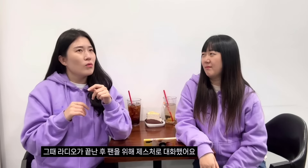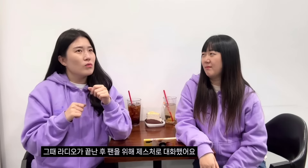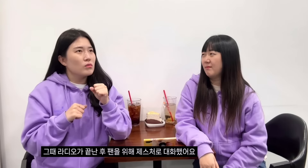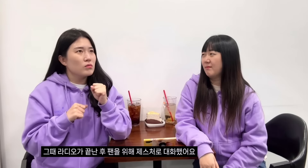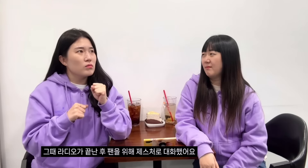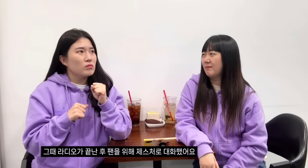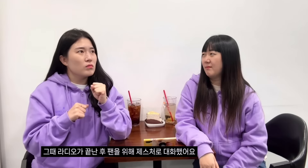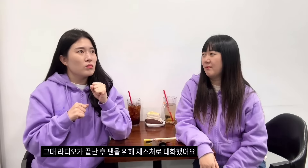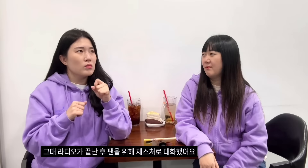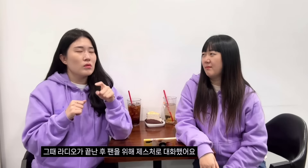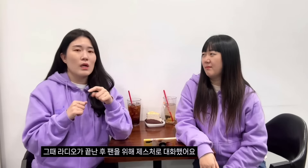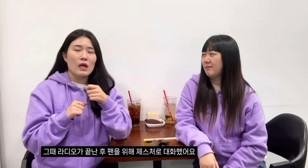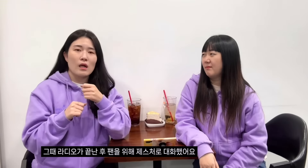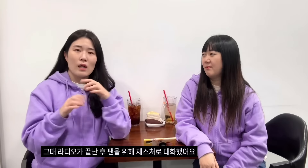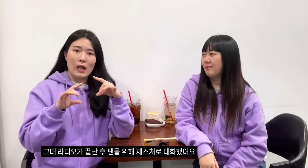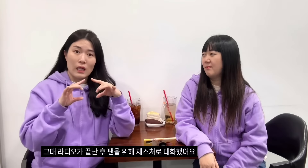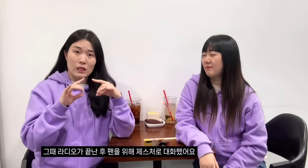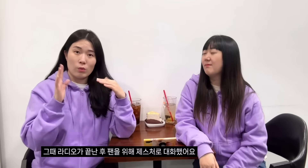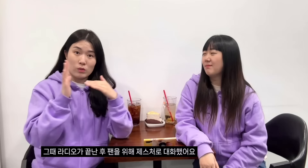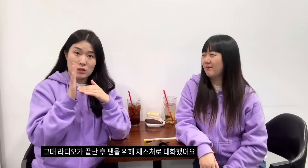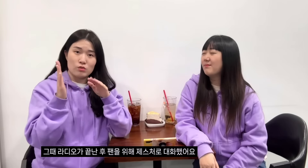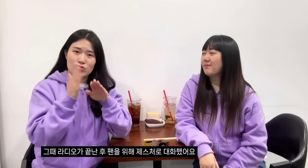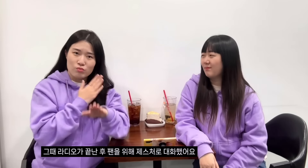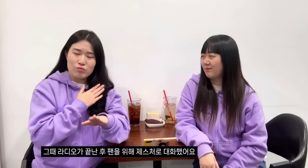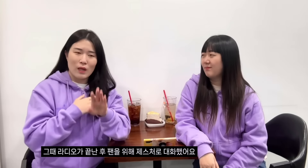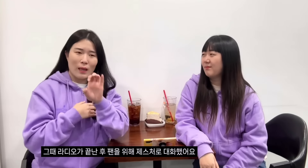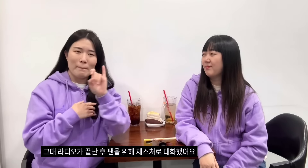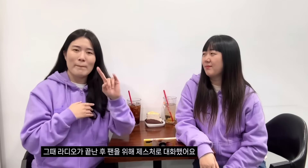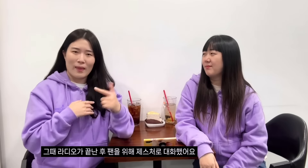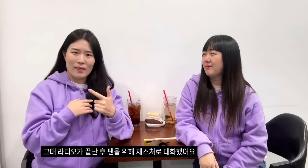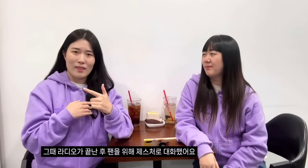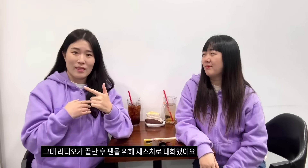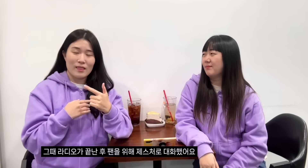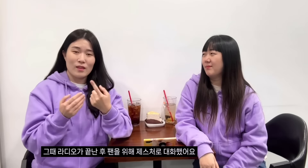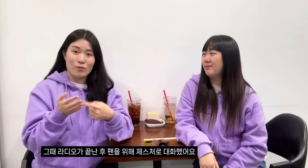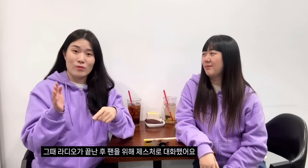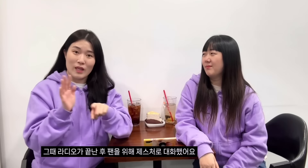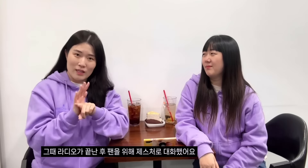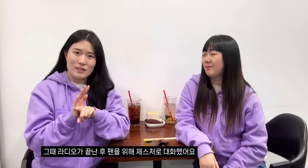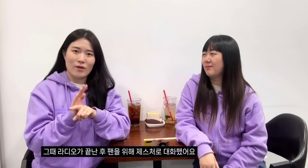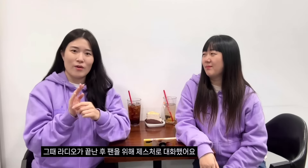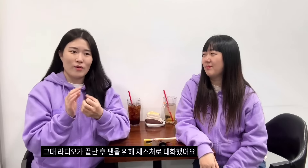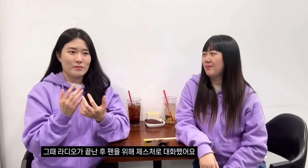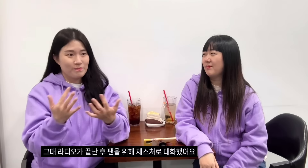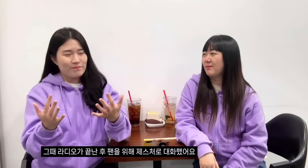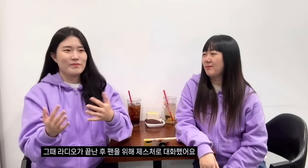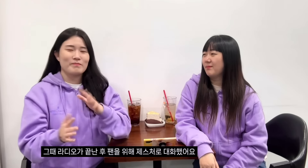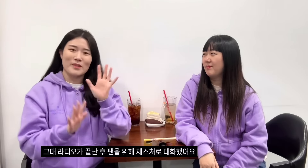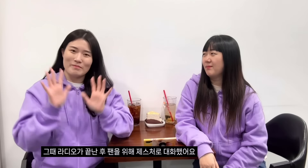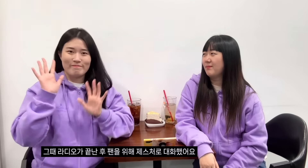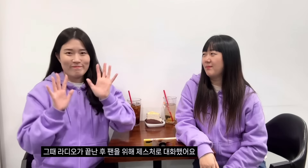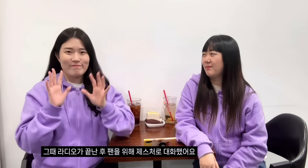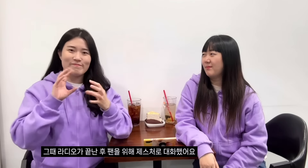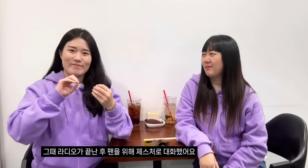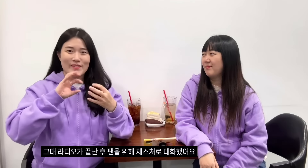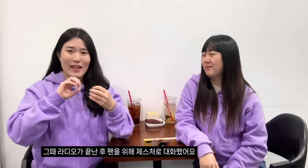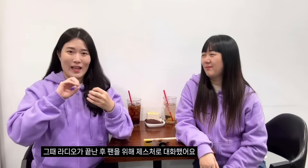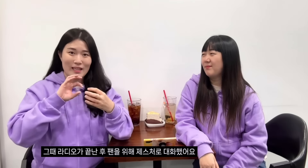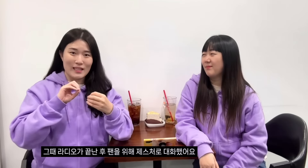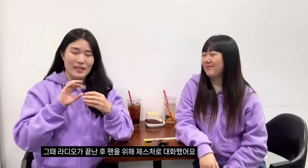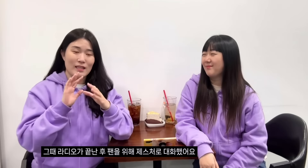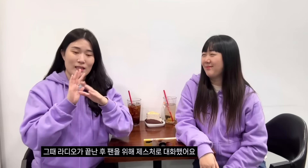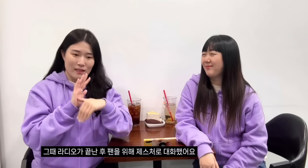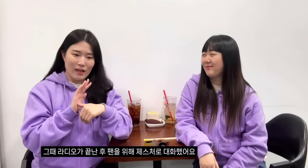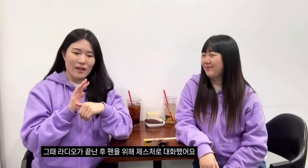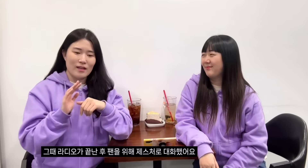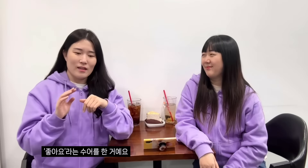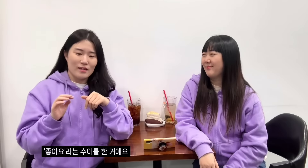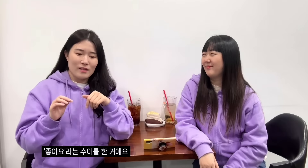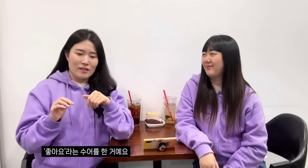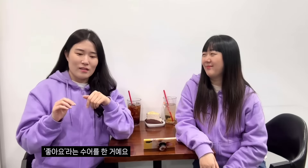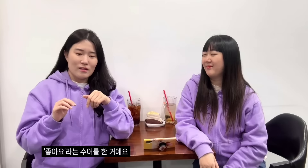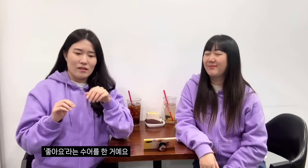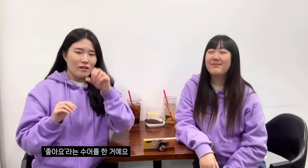Then, after the radio ended, he gestured for the fans.